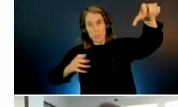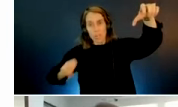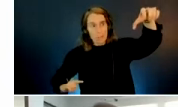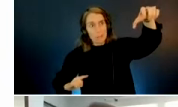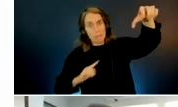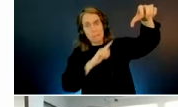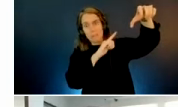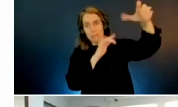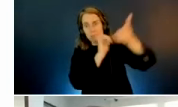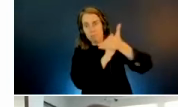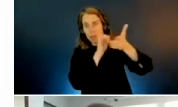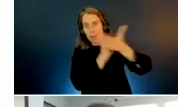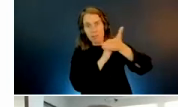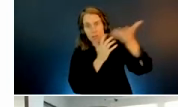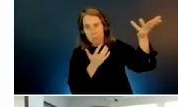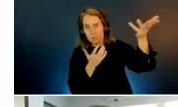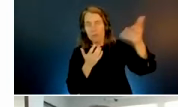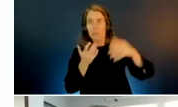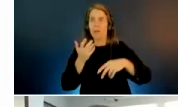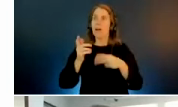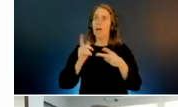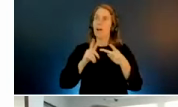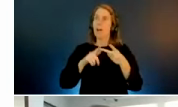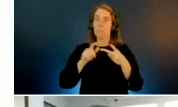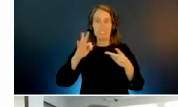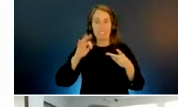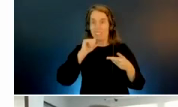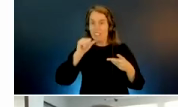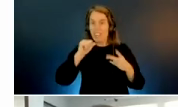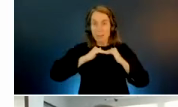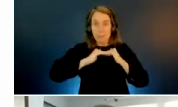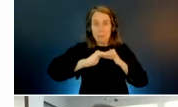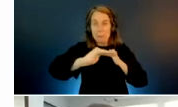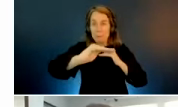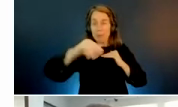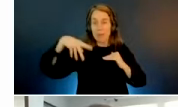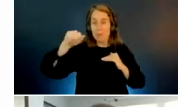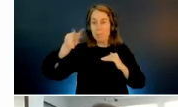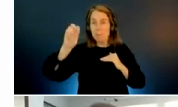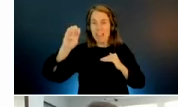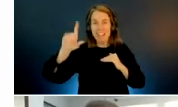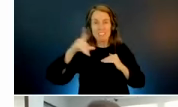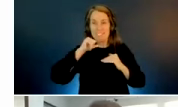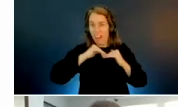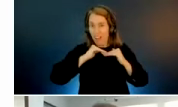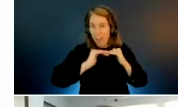adequate ramps if you need an elevator um once you get inside if it's not set up to be maneuverable